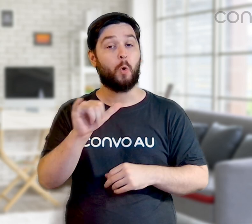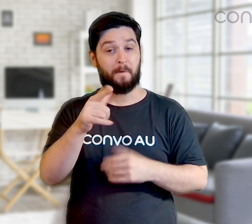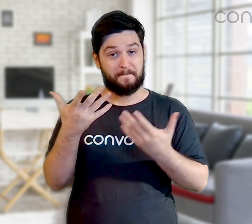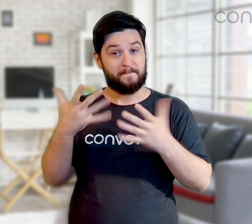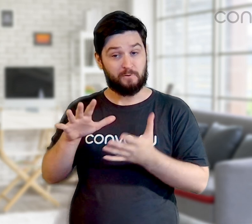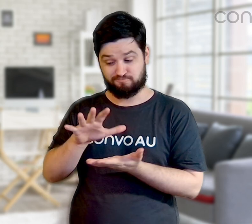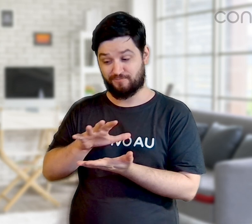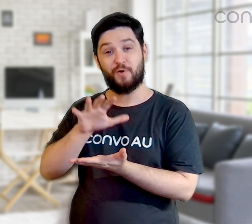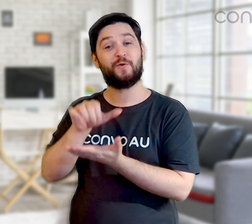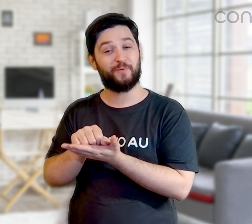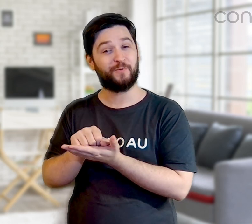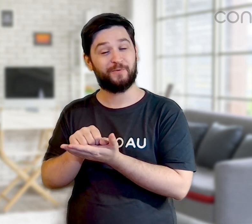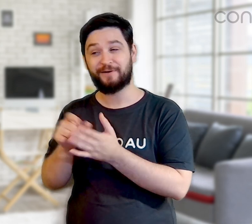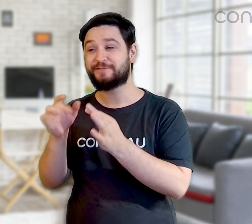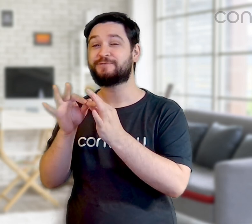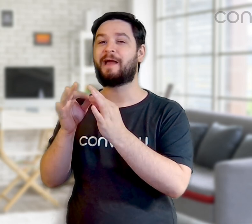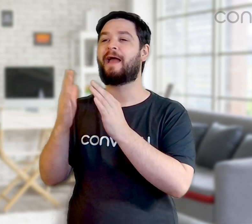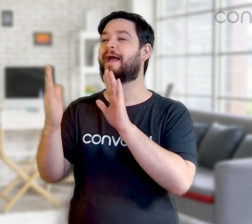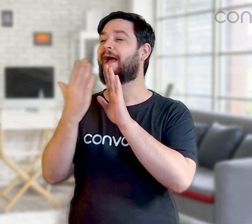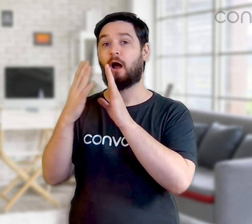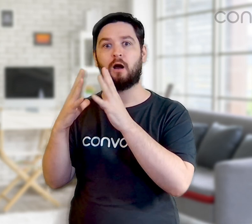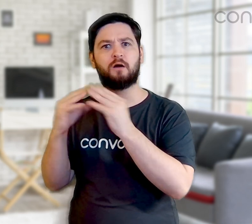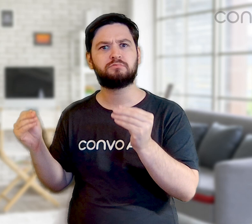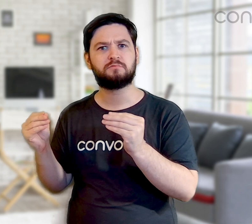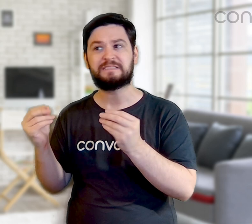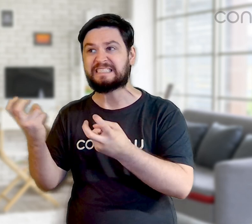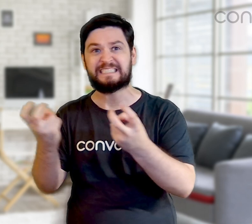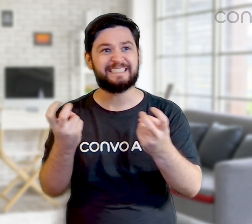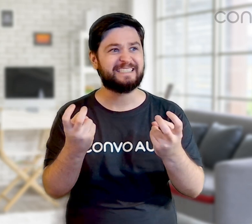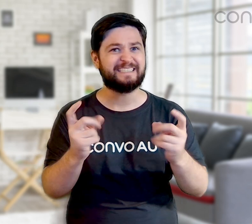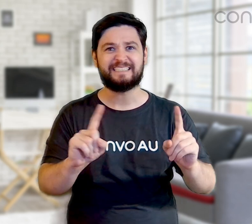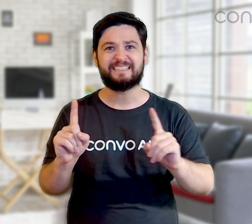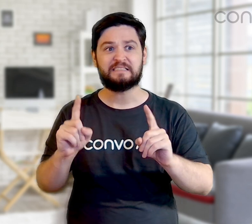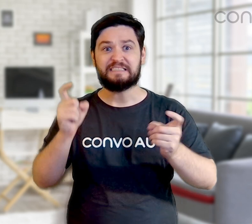or perhaps your interpreter booking was cancelled at short notice?